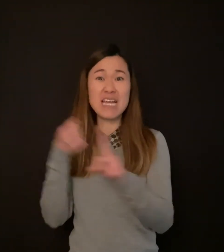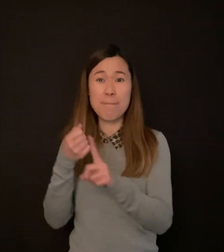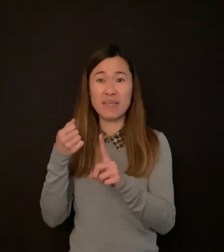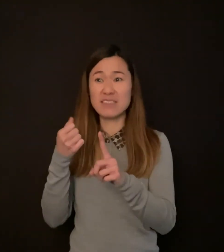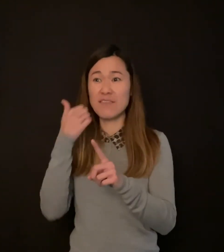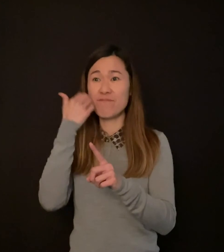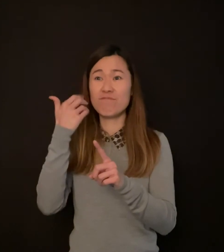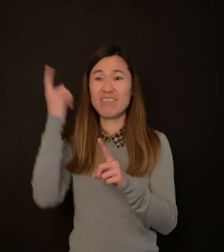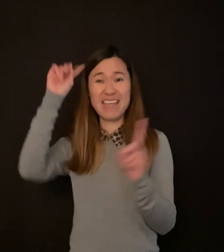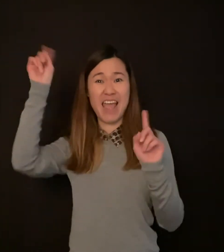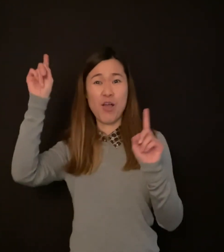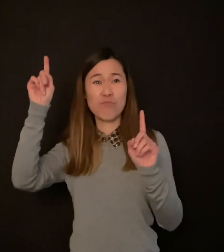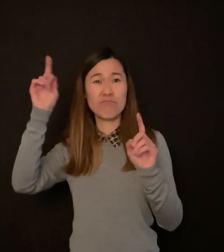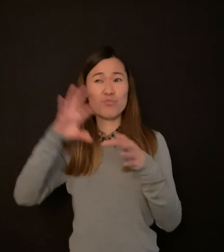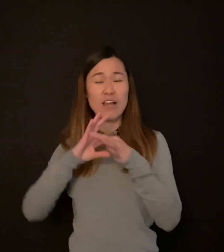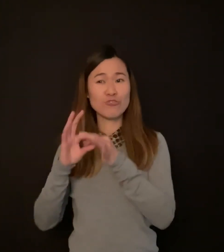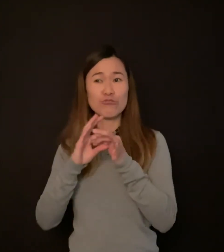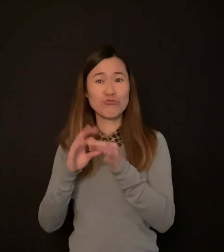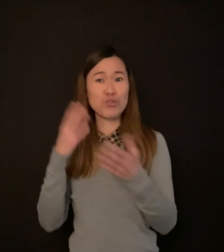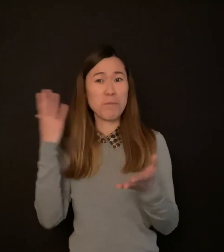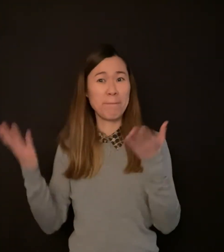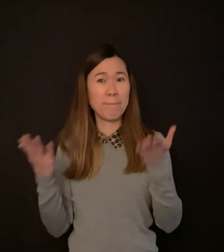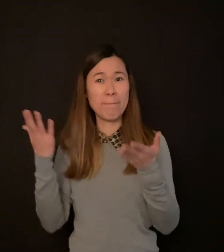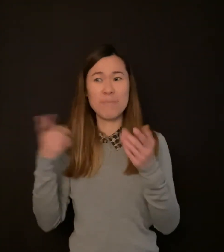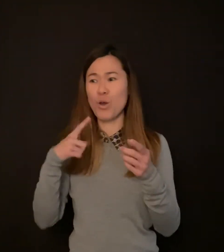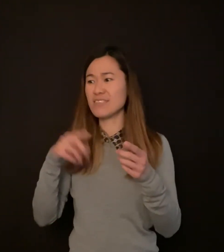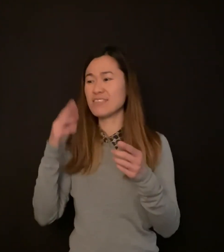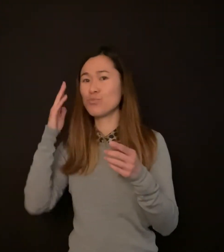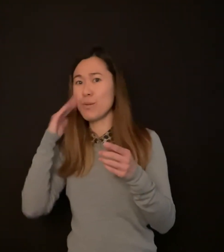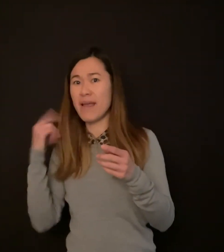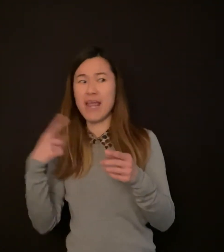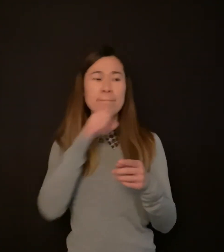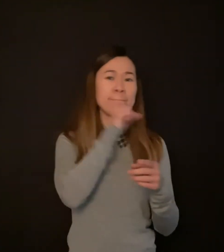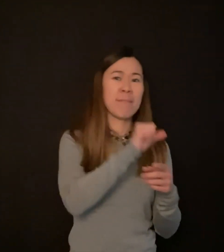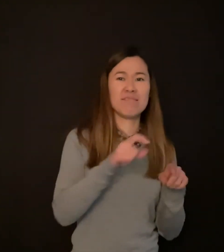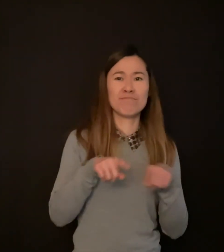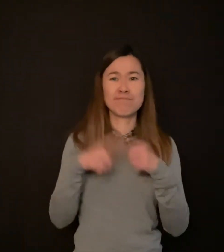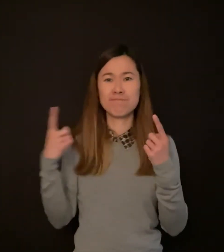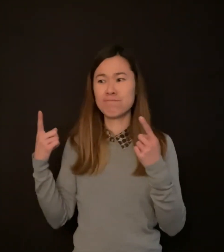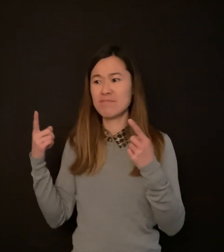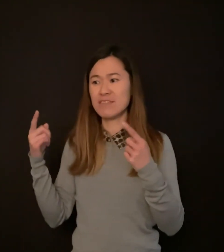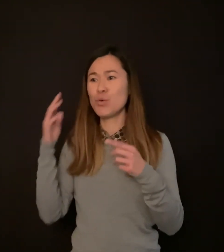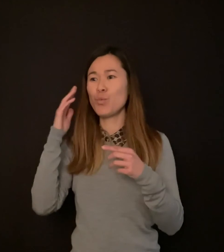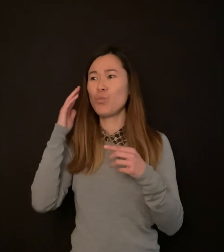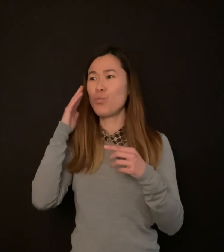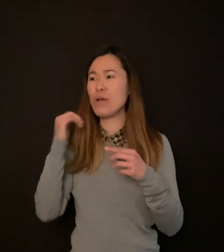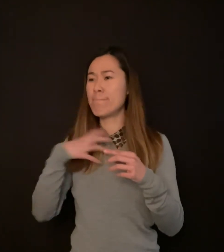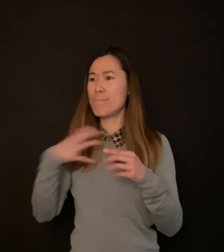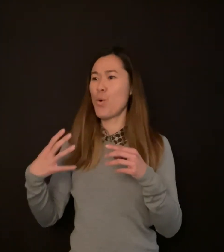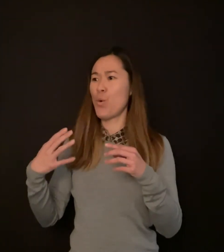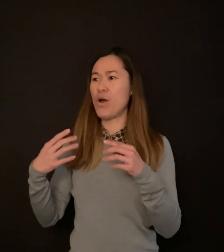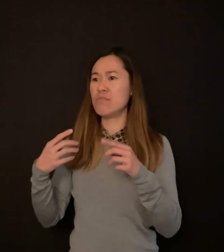There are different reasons why people get married, and why they get divorced.